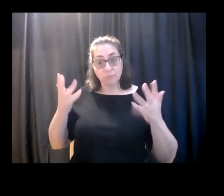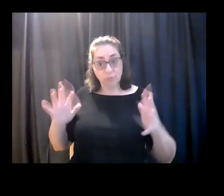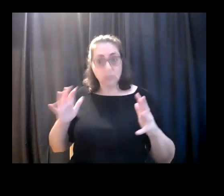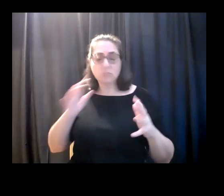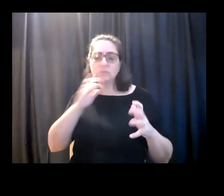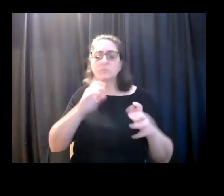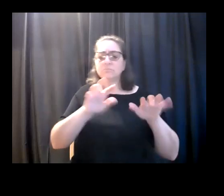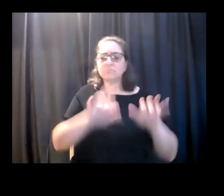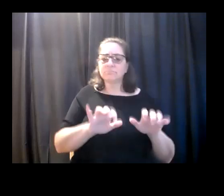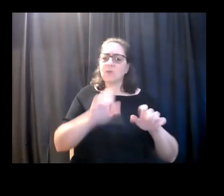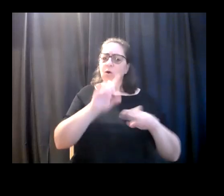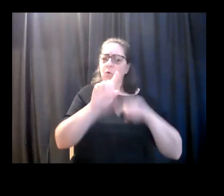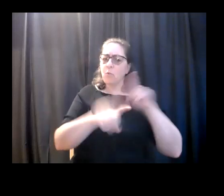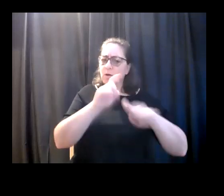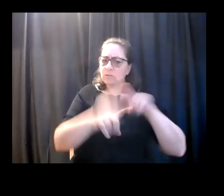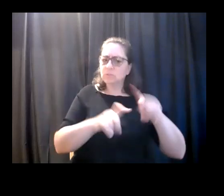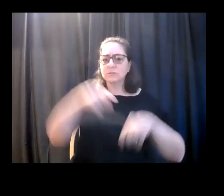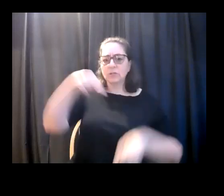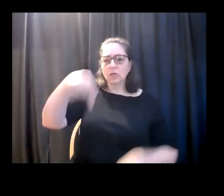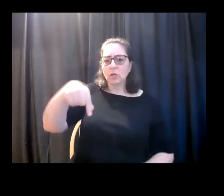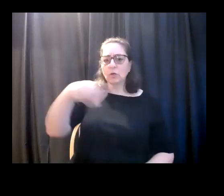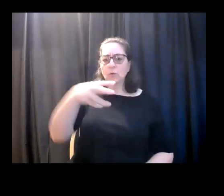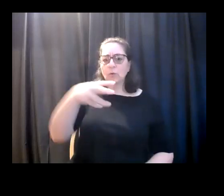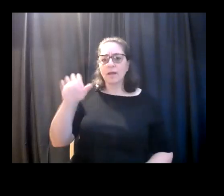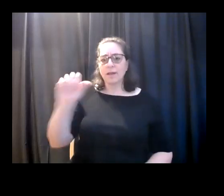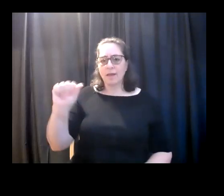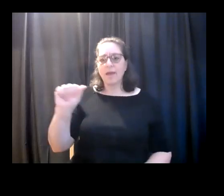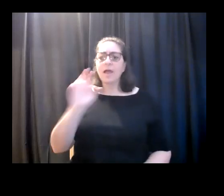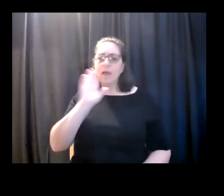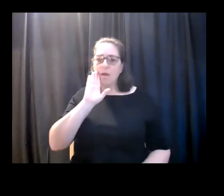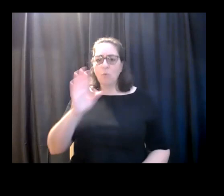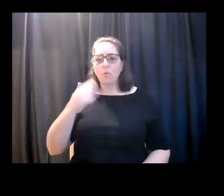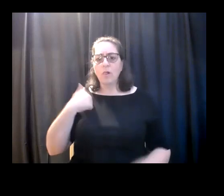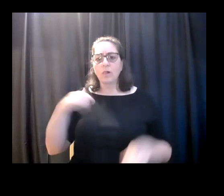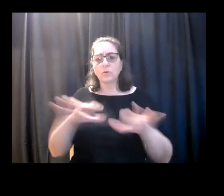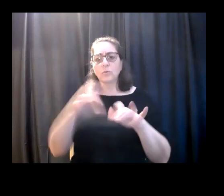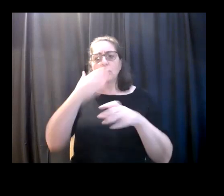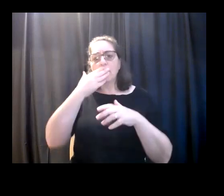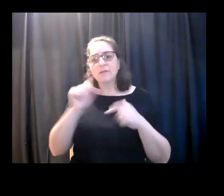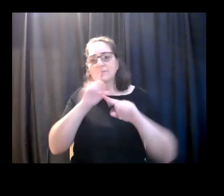with anyone who's wearing a mask, and how to manage pompt advices like medical visits.